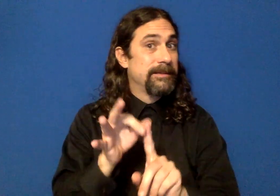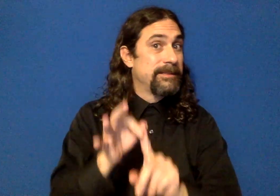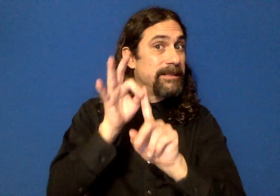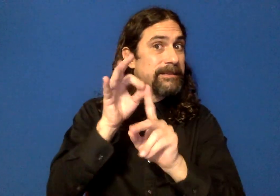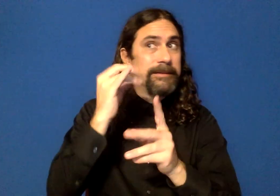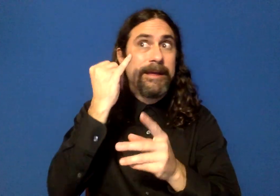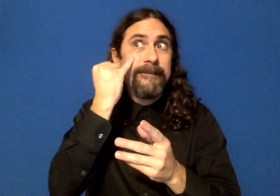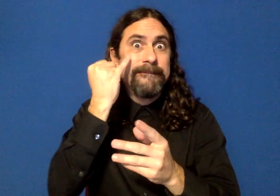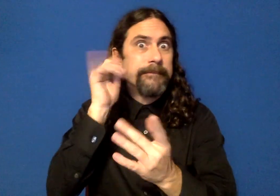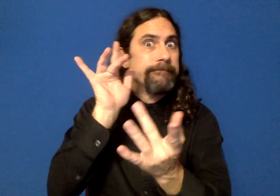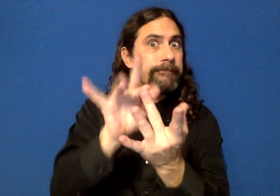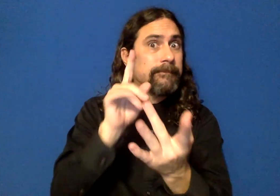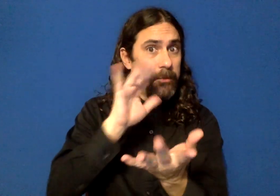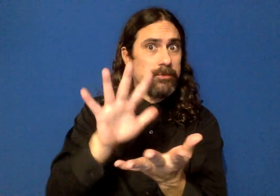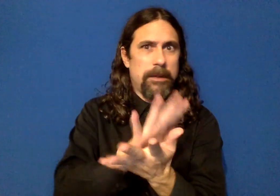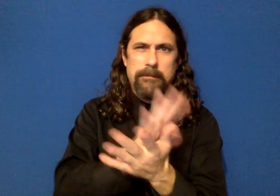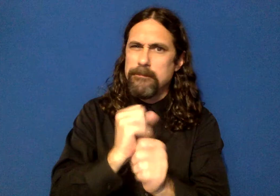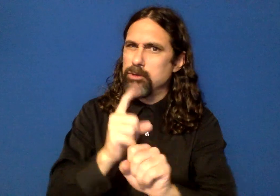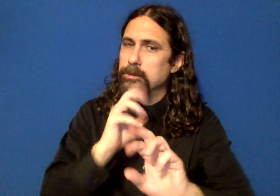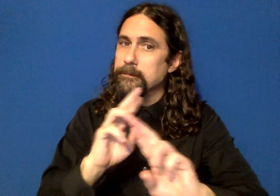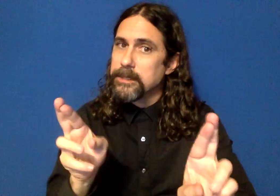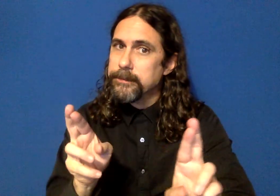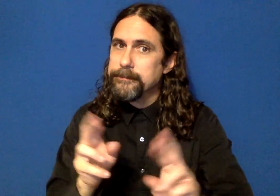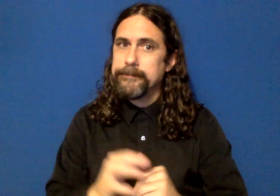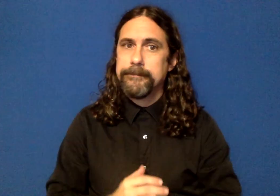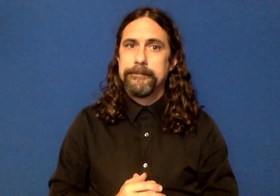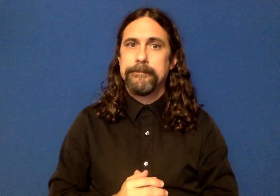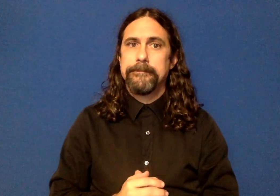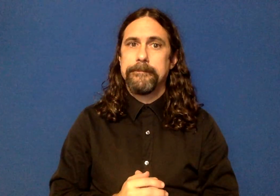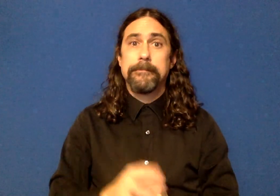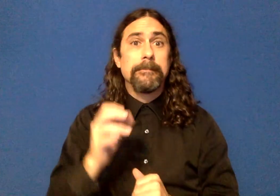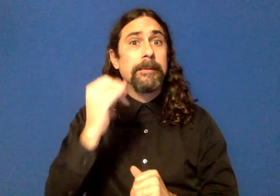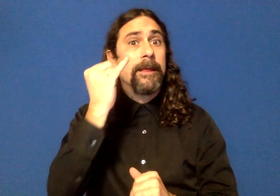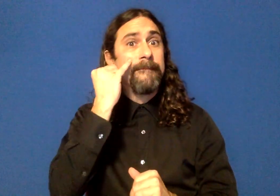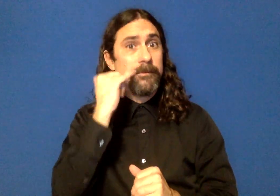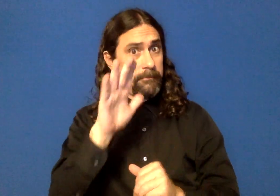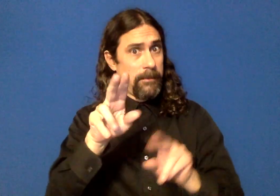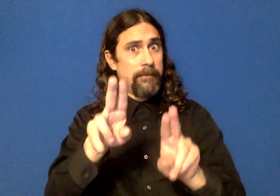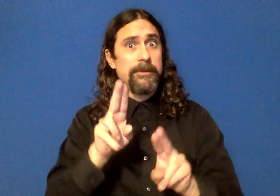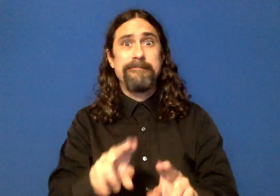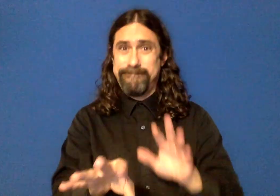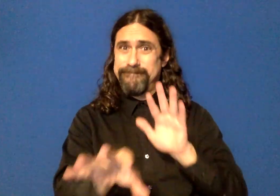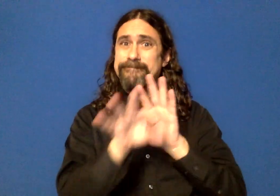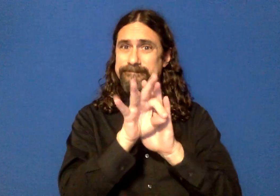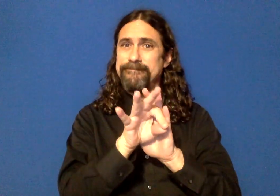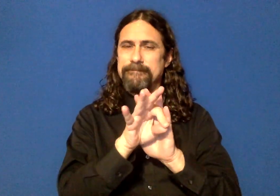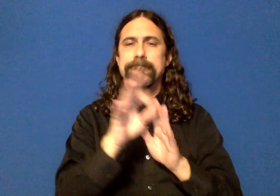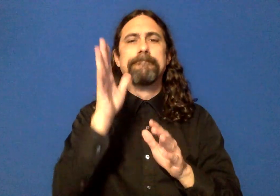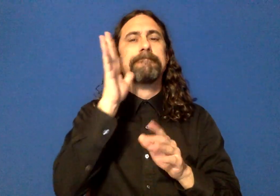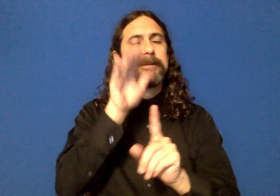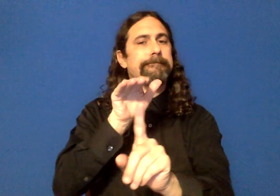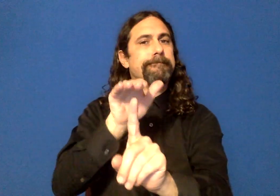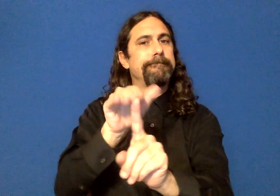to prove the information you put in your application. This request is very important.